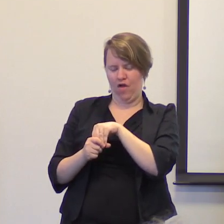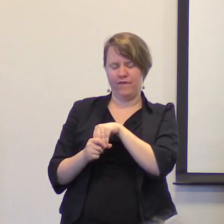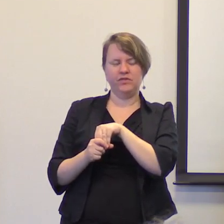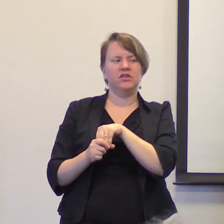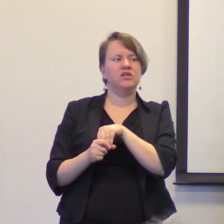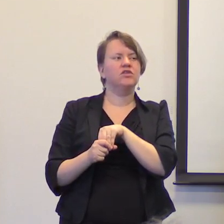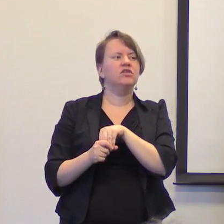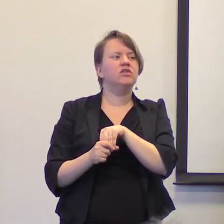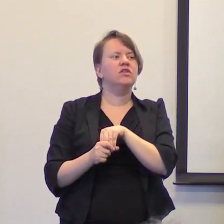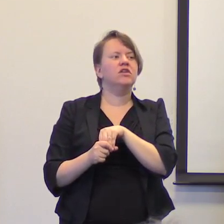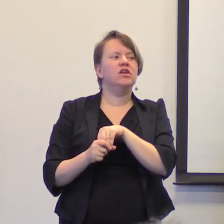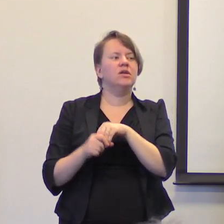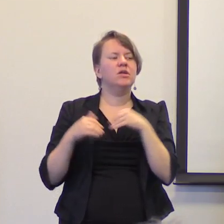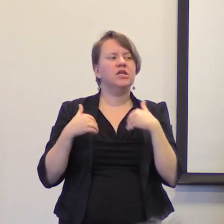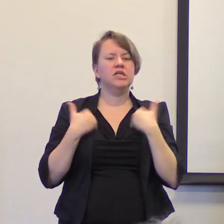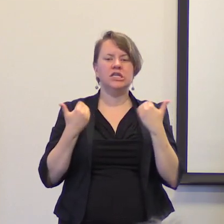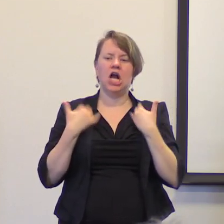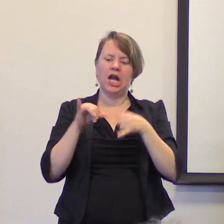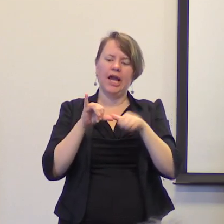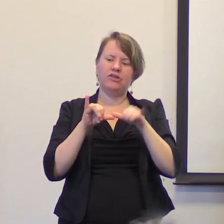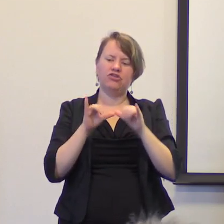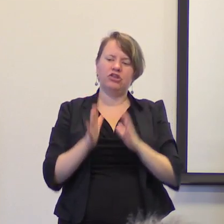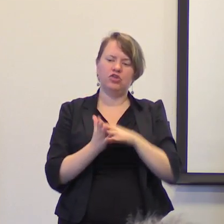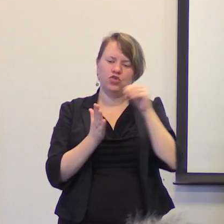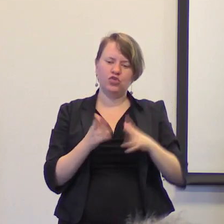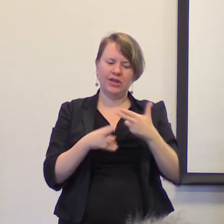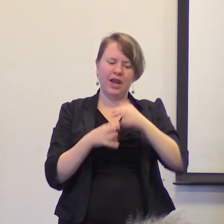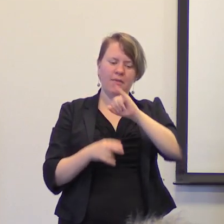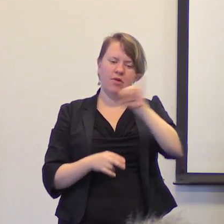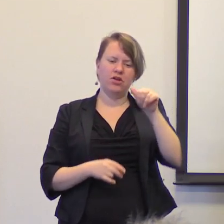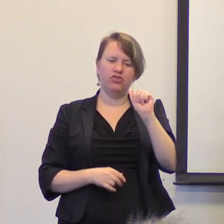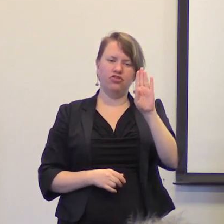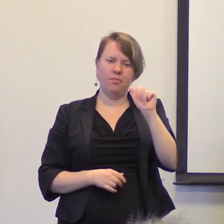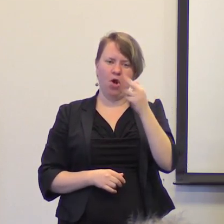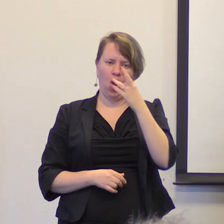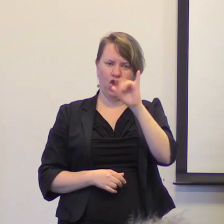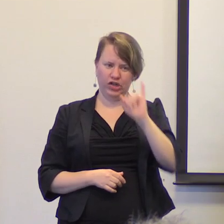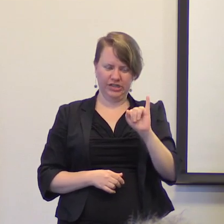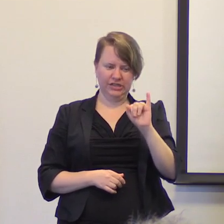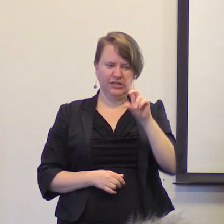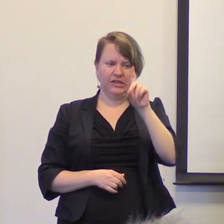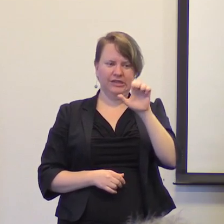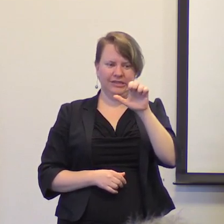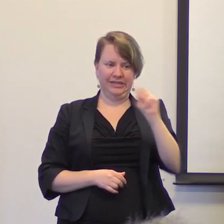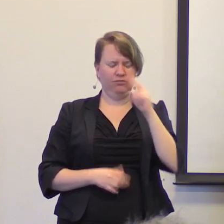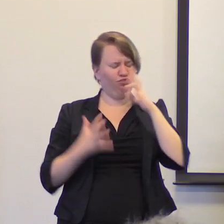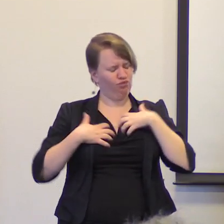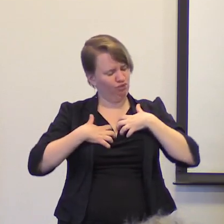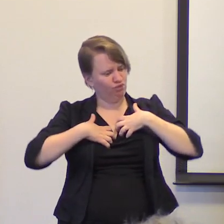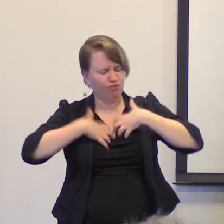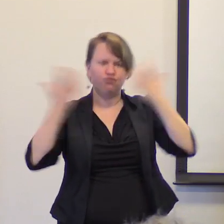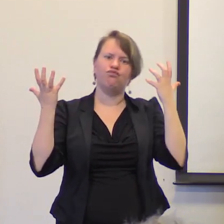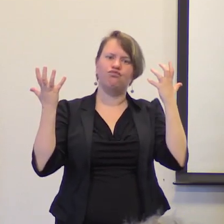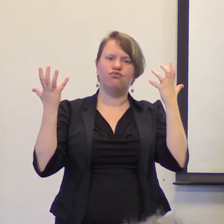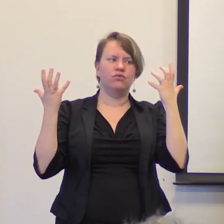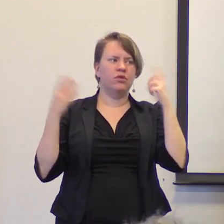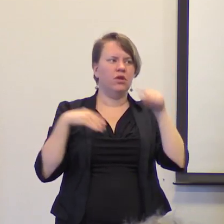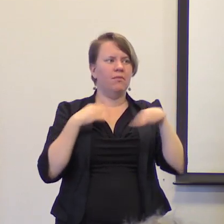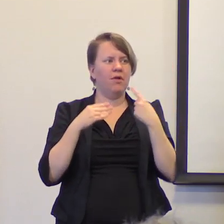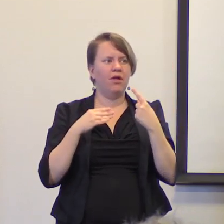It was a young engineering student named Jabari Dean, who was outraged at the Laquan McDonald